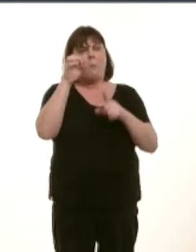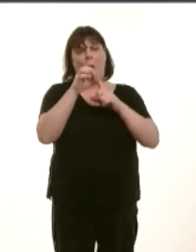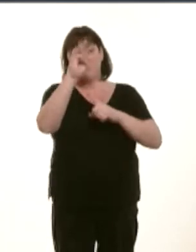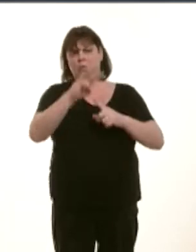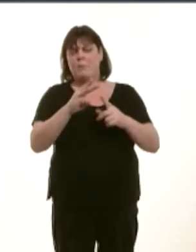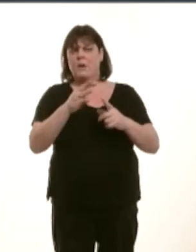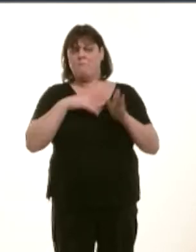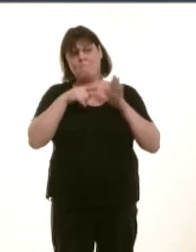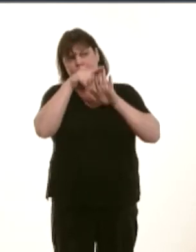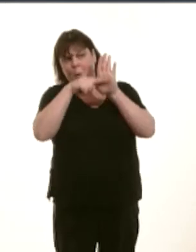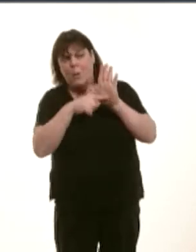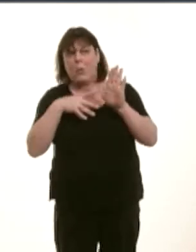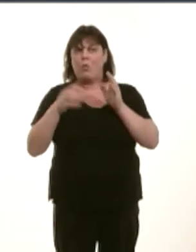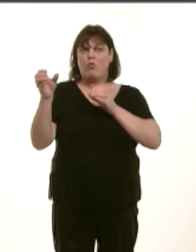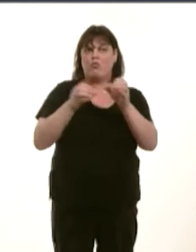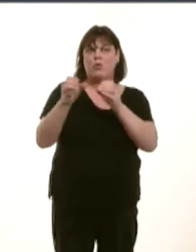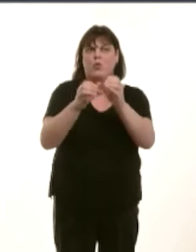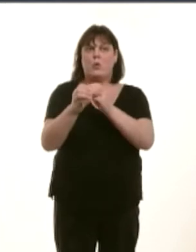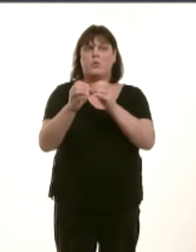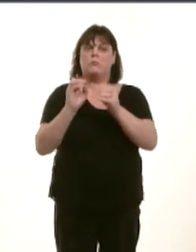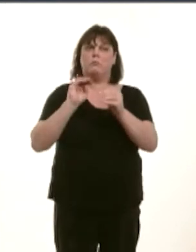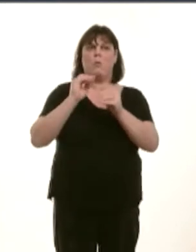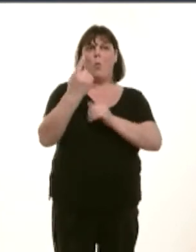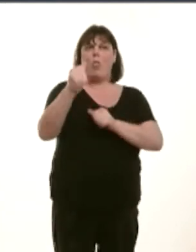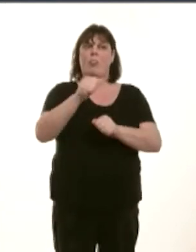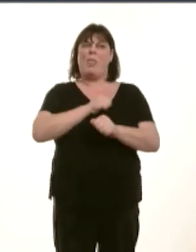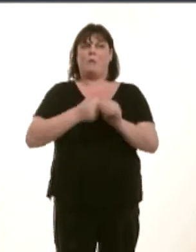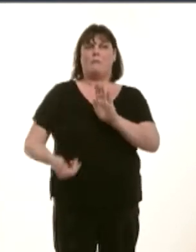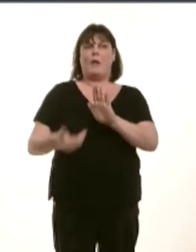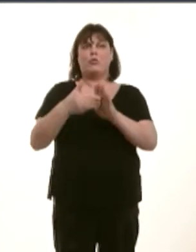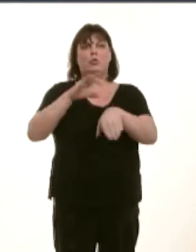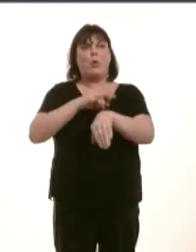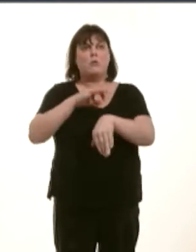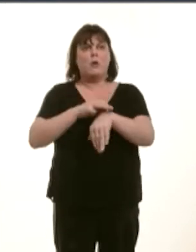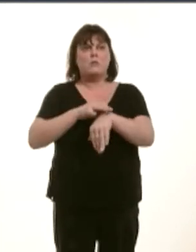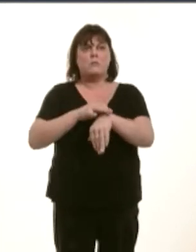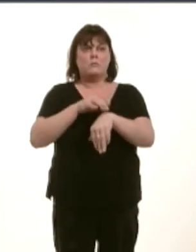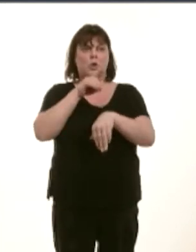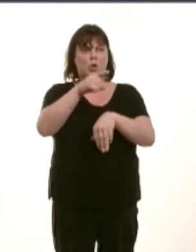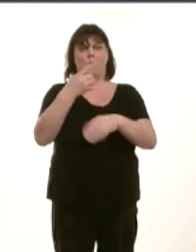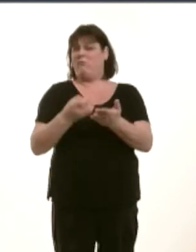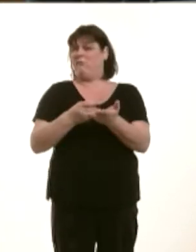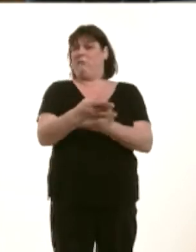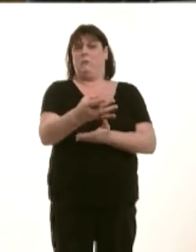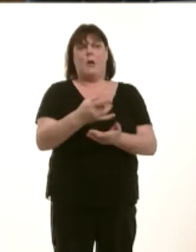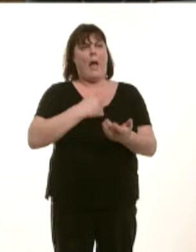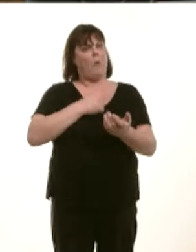is to recruit an additional 1,000 doctorsóproposals that you have dismissed. So, why is it, then,